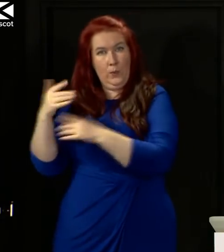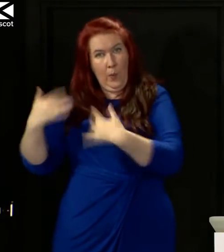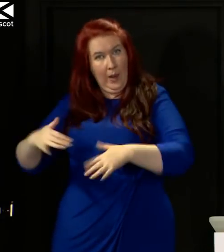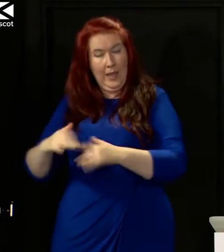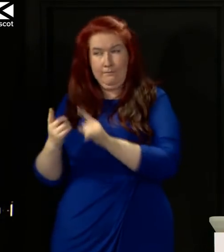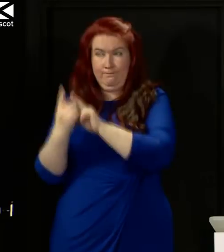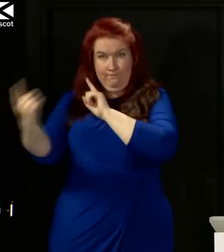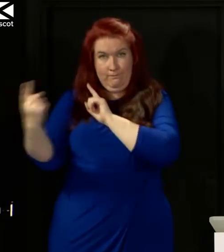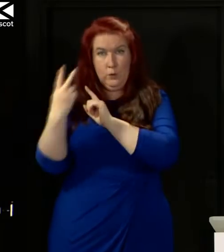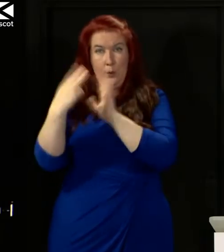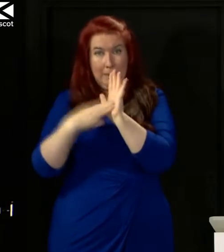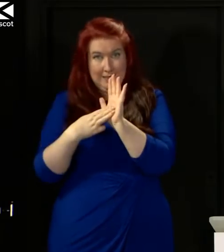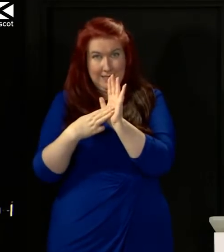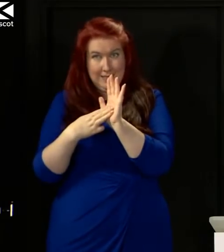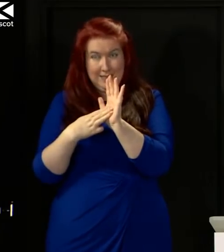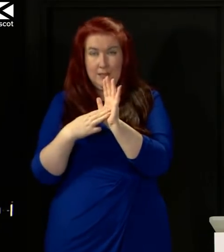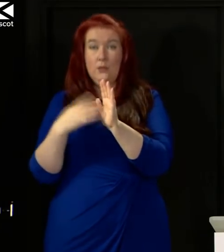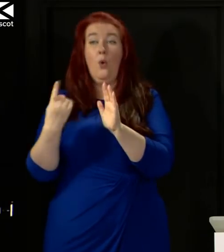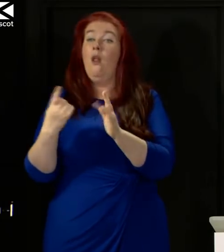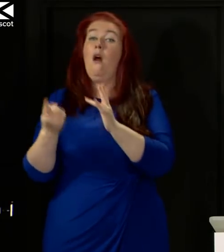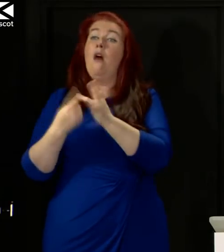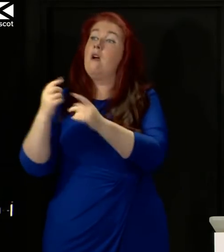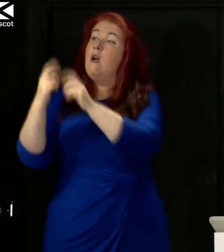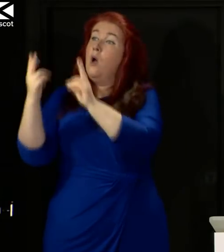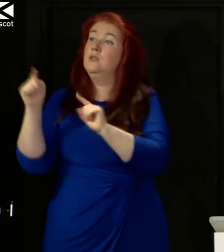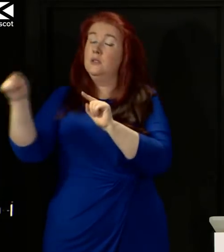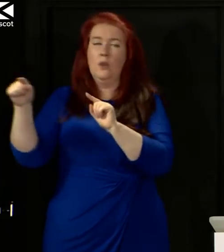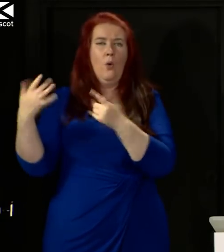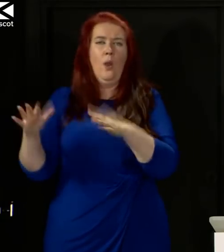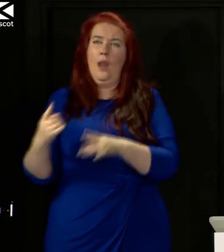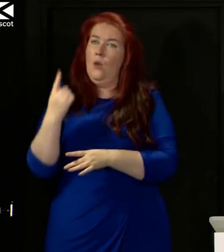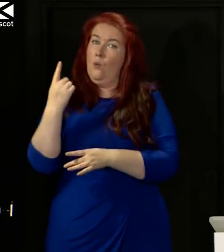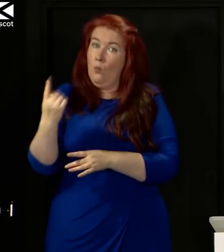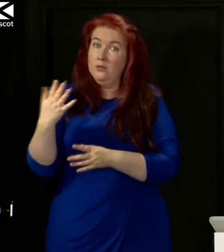Don't meet more than one other household at a time, don't meet more than one a day - and